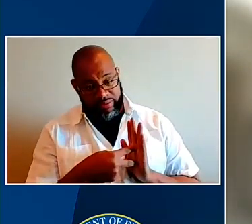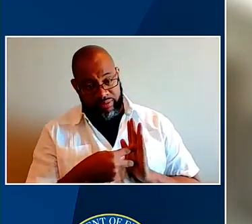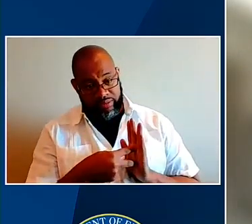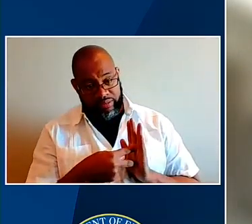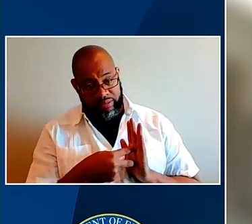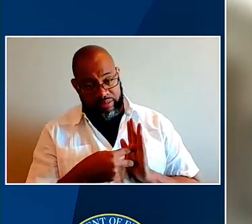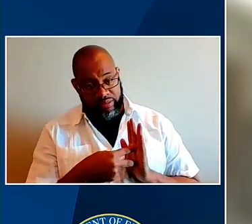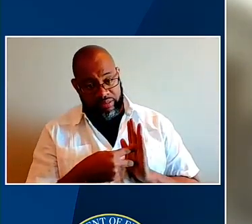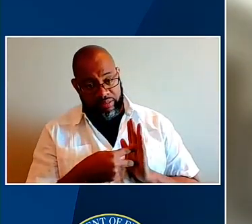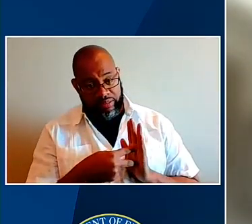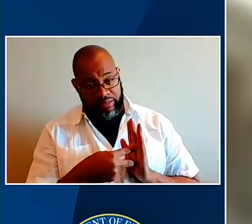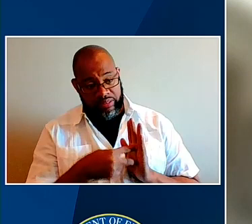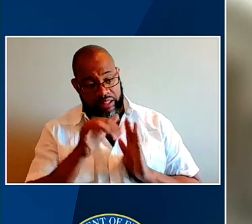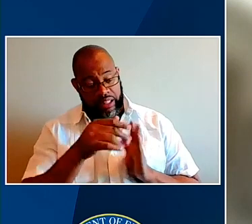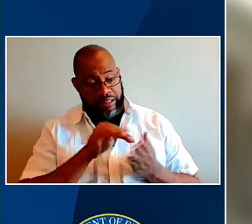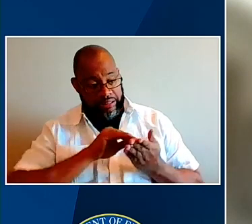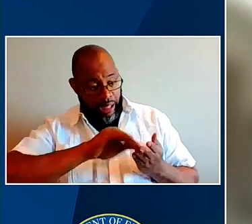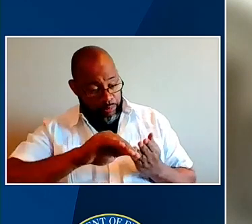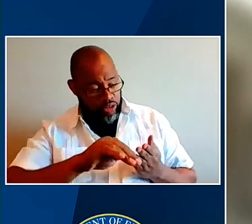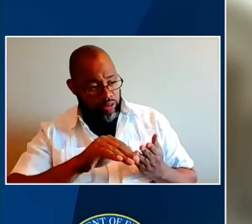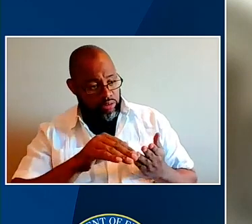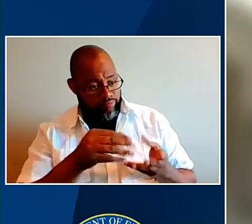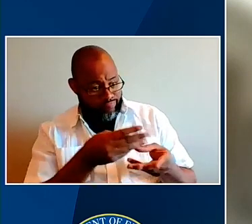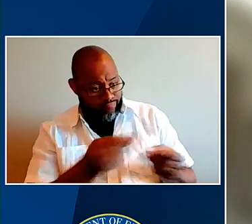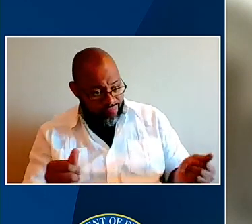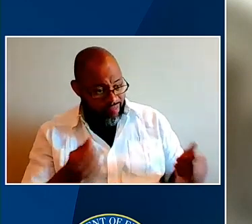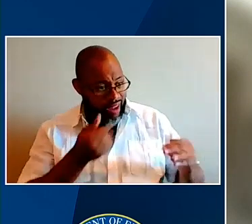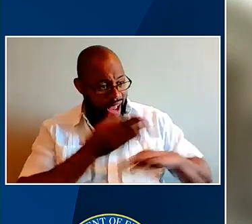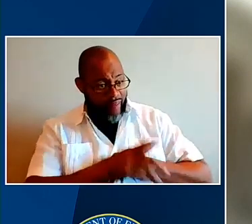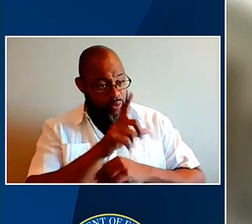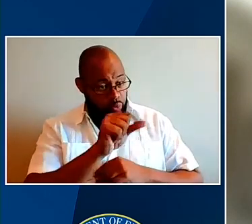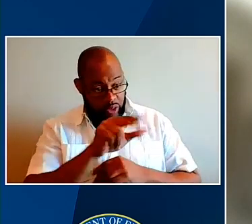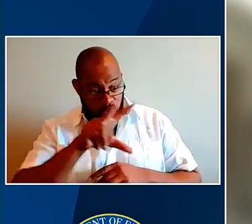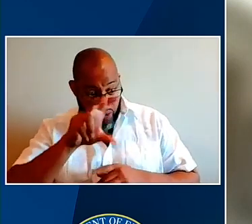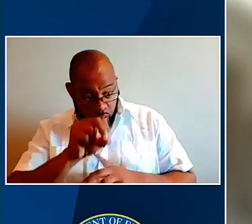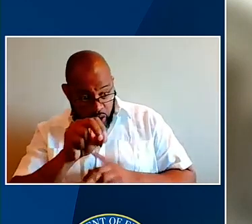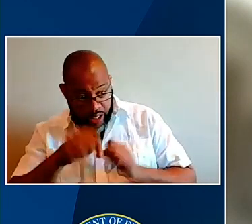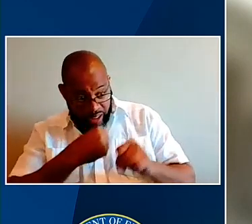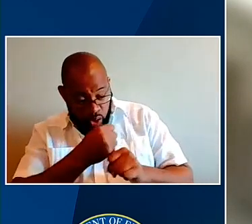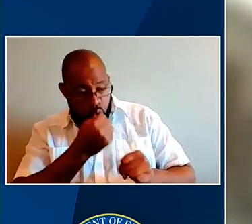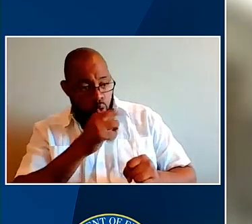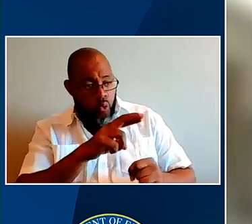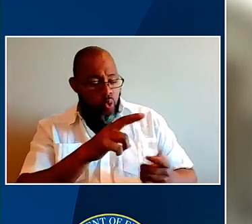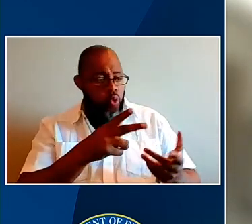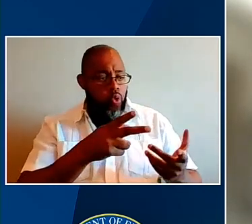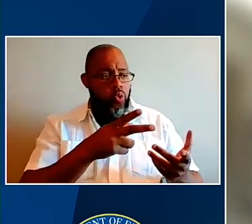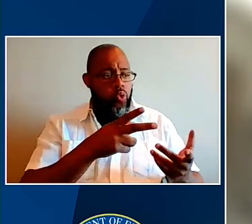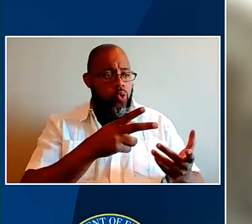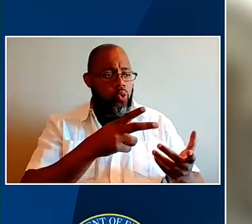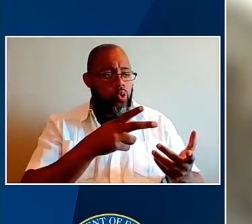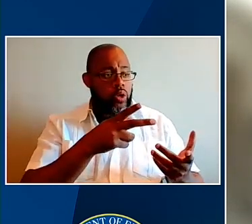that the exemptions go away after 2030, or does it mean that if you've been exempted